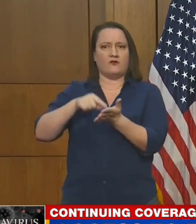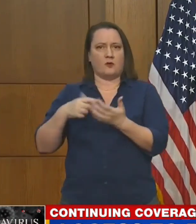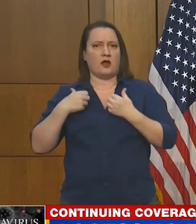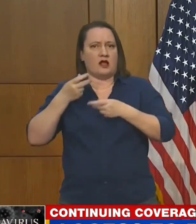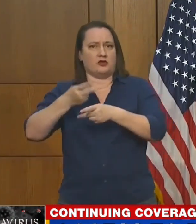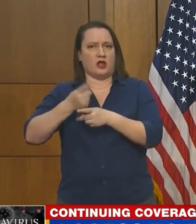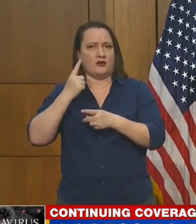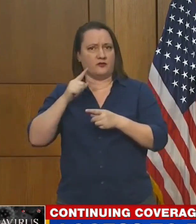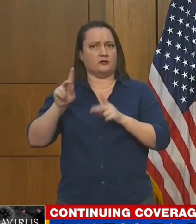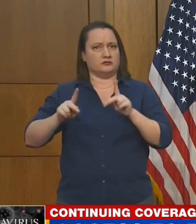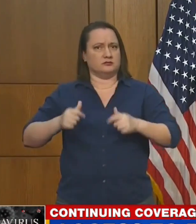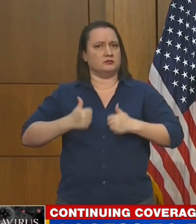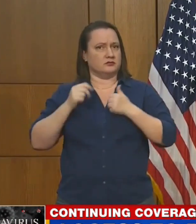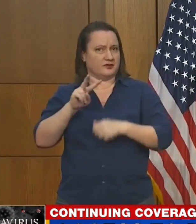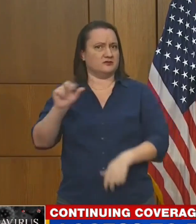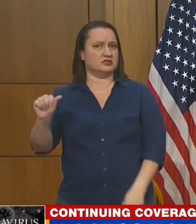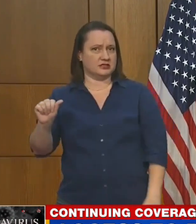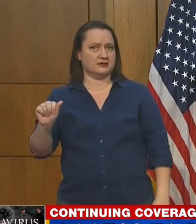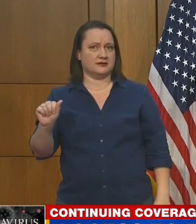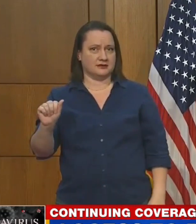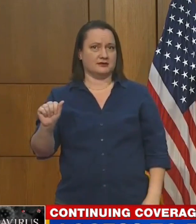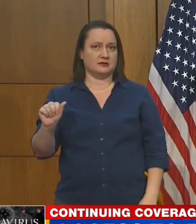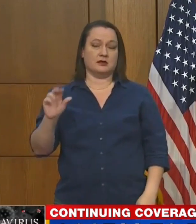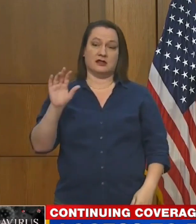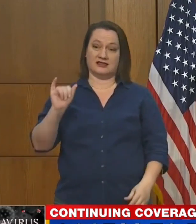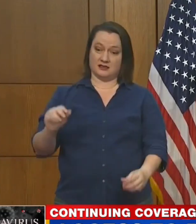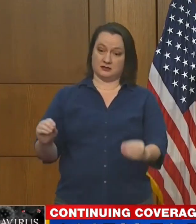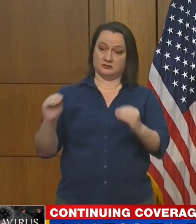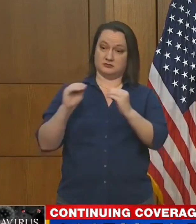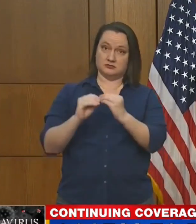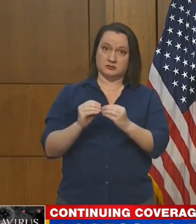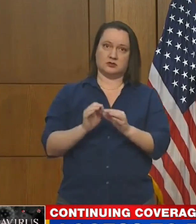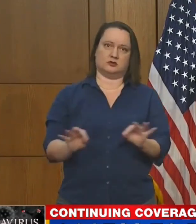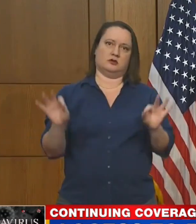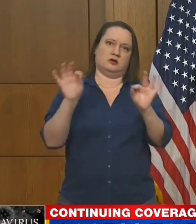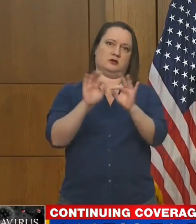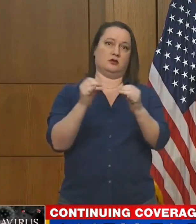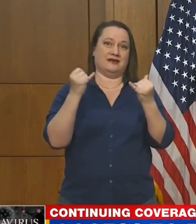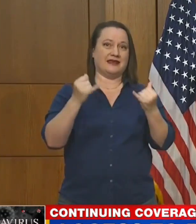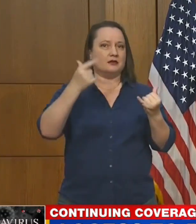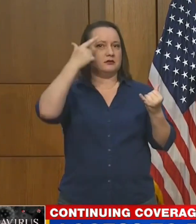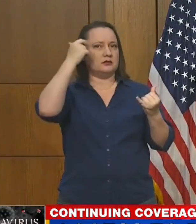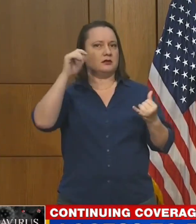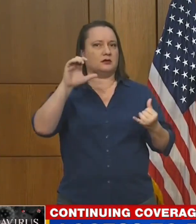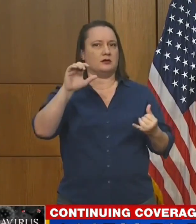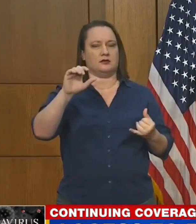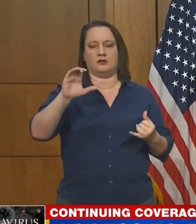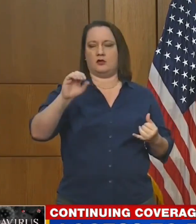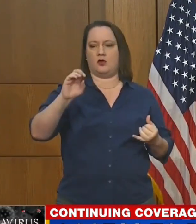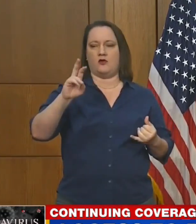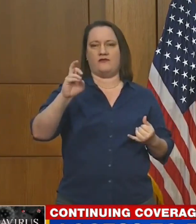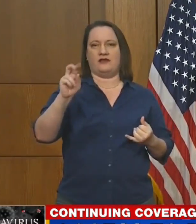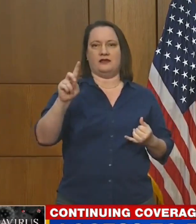TIRELESSLY TO EXPAND ACCESS TO QUALITY AND AFFORDABLE HEALTH CARE FOR VIRGINIANS. THAT IS